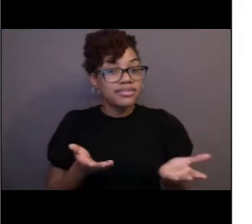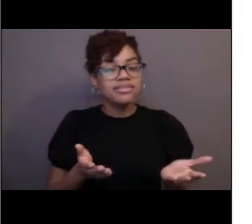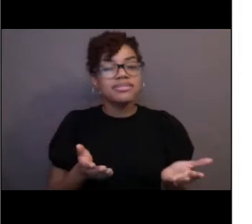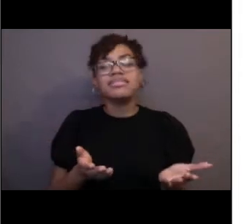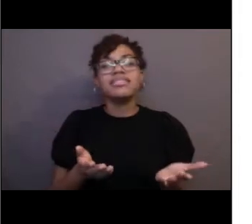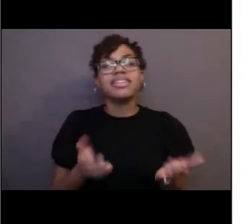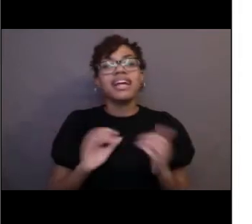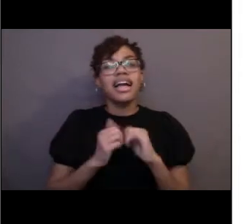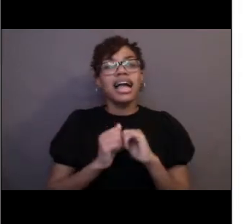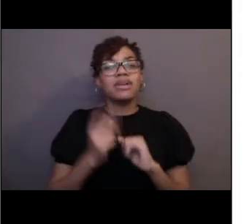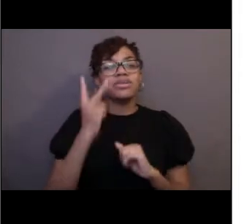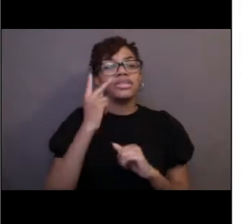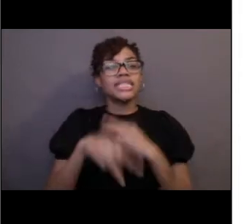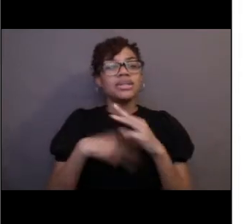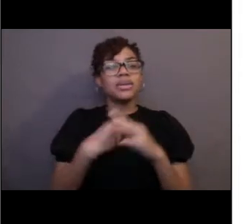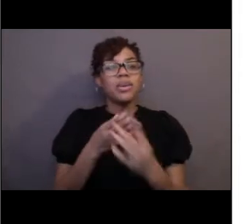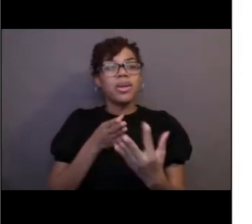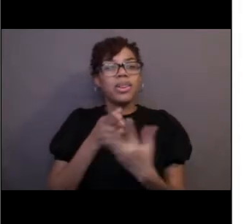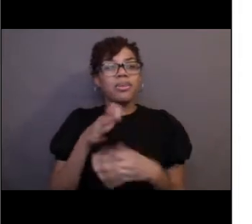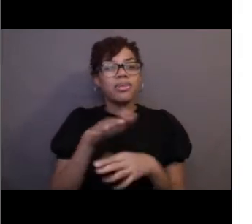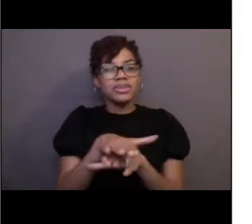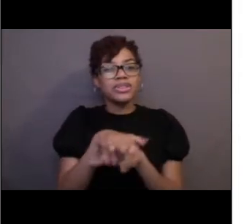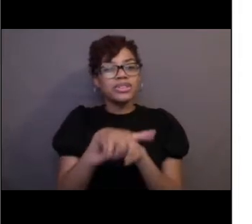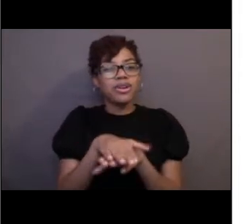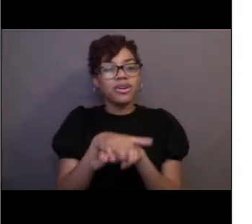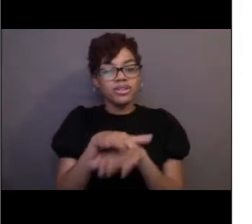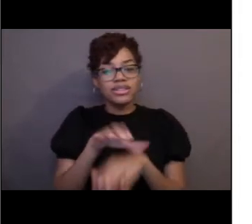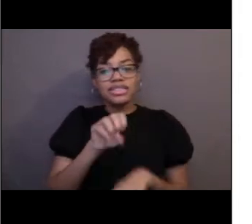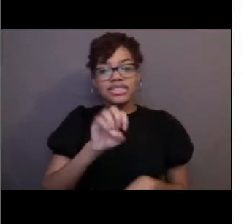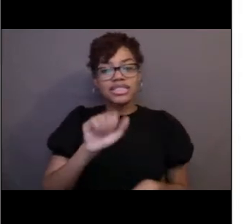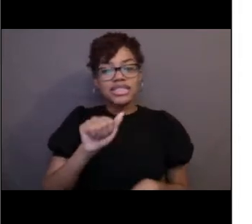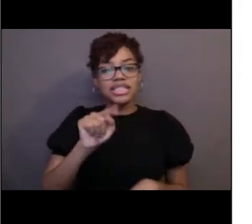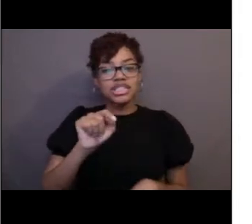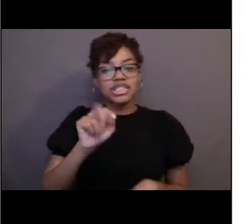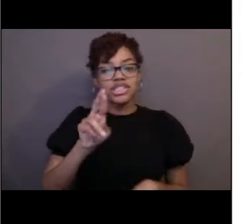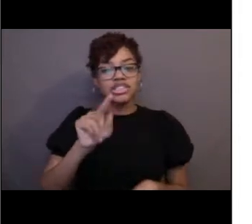through the eyes of a sea turtle. Before I get started,